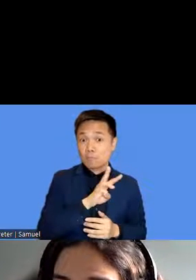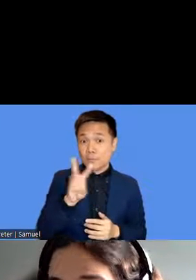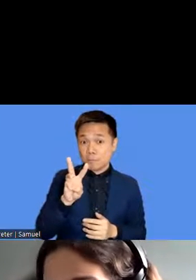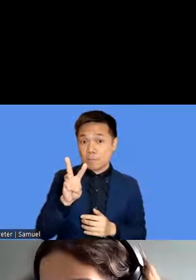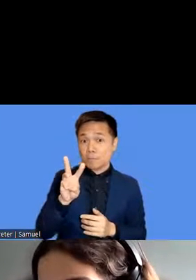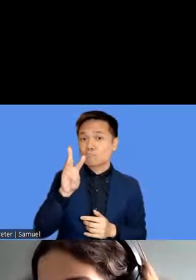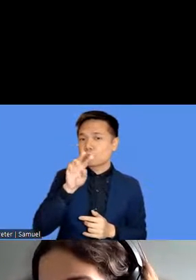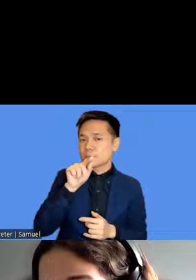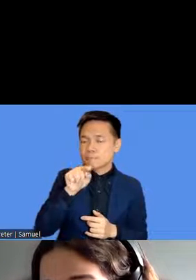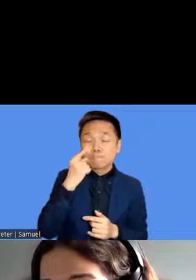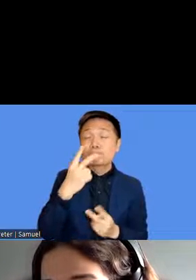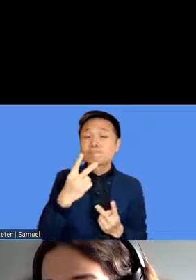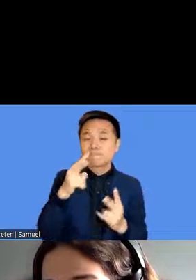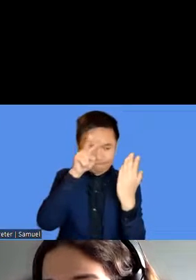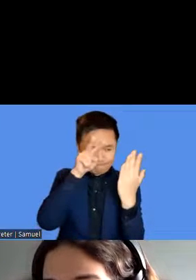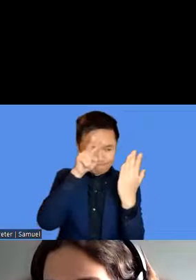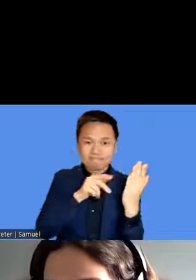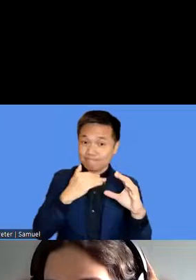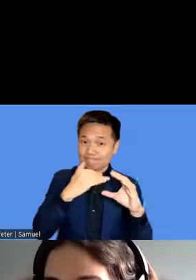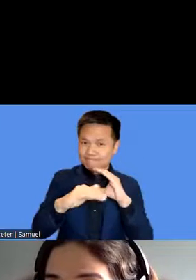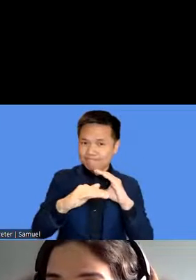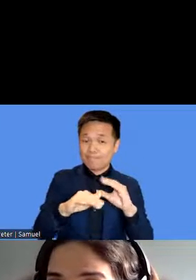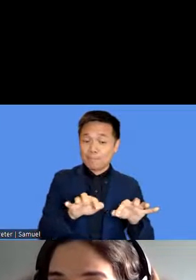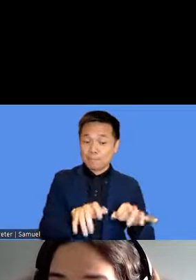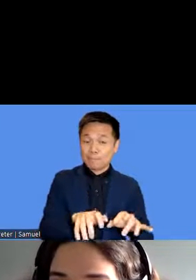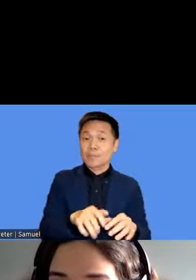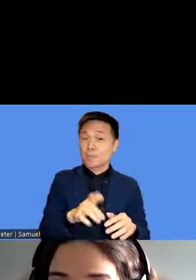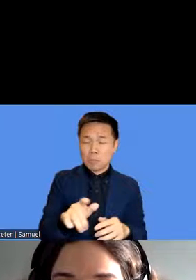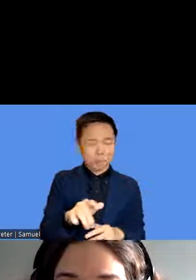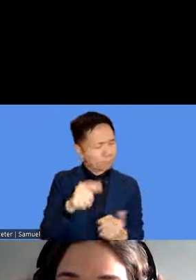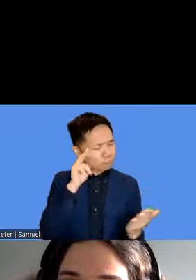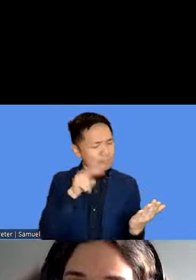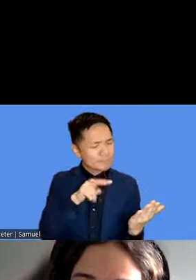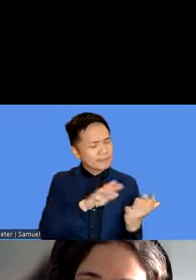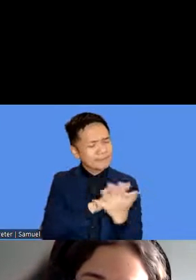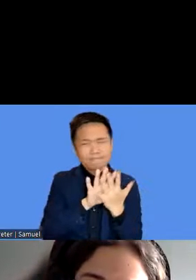But if you have any questions, I am always available to answer them.